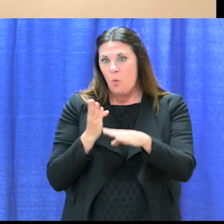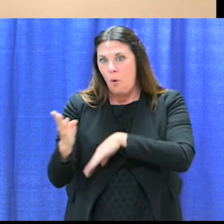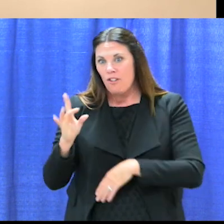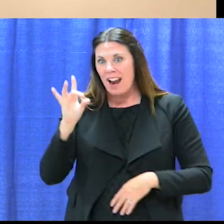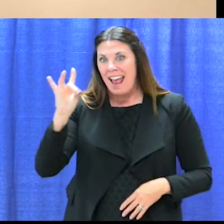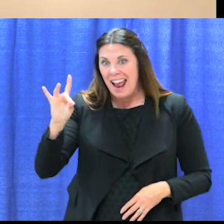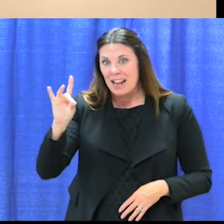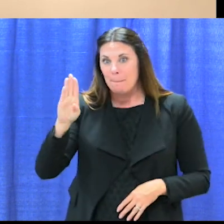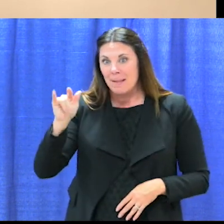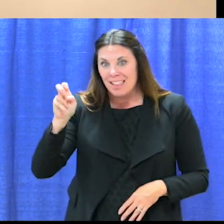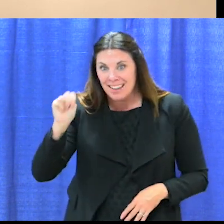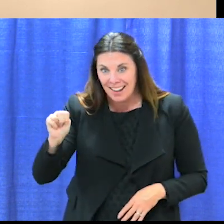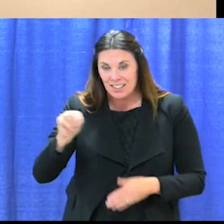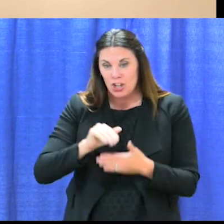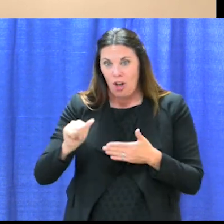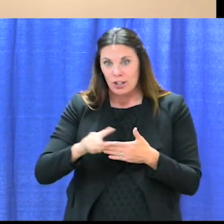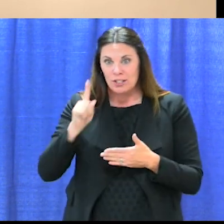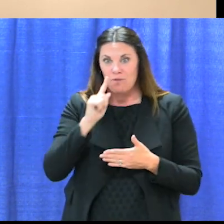wireless technologies here in California.